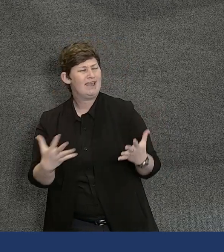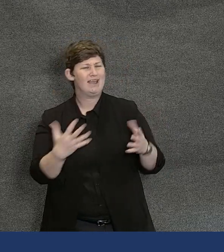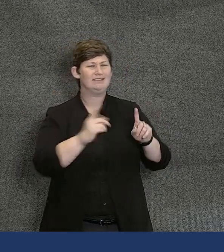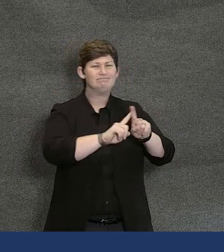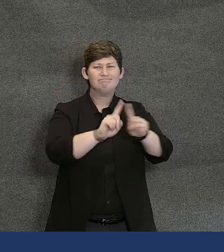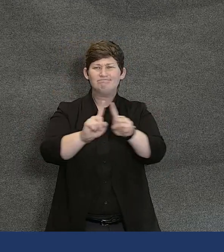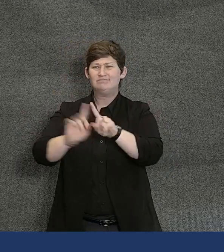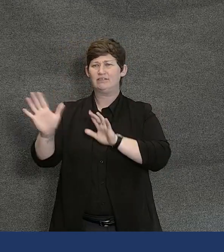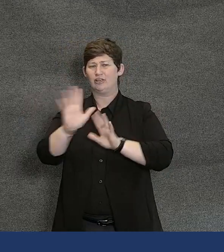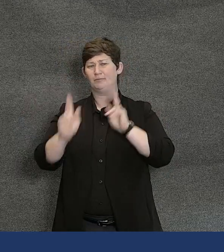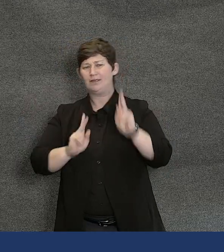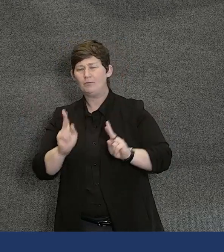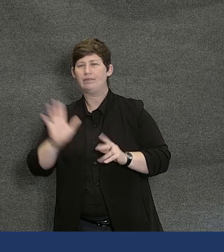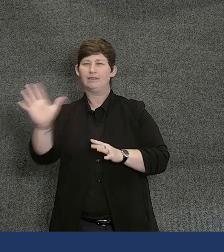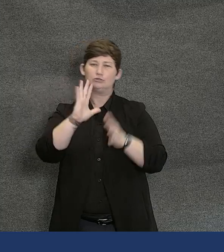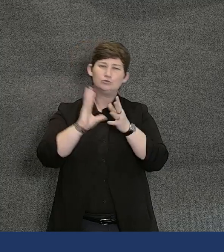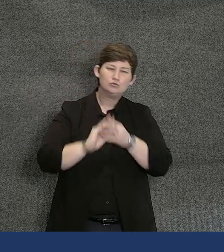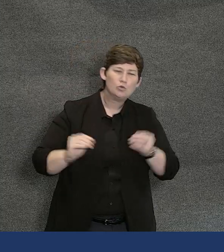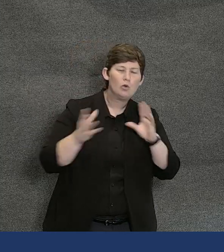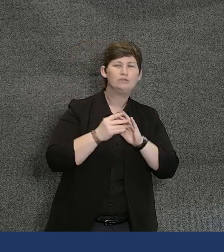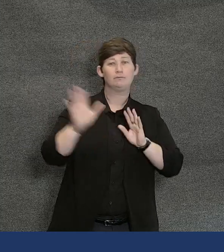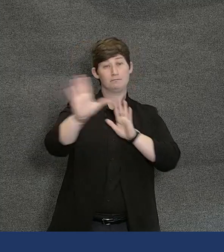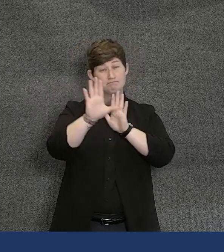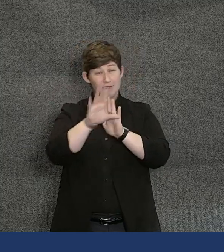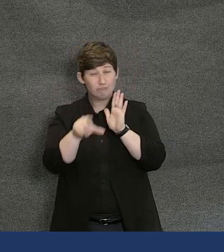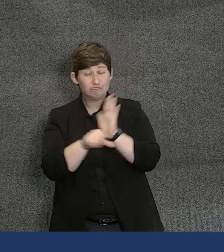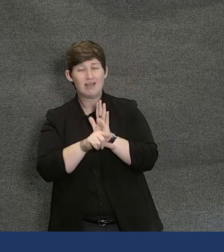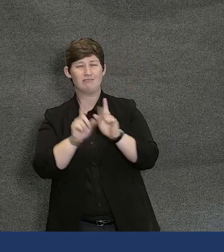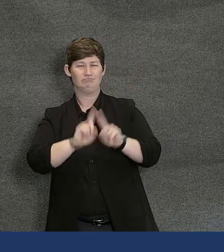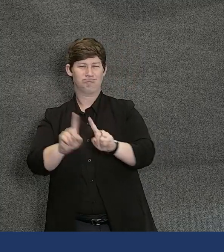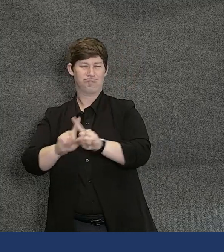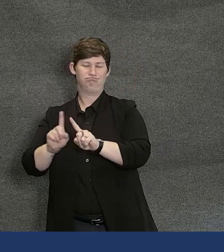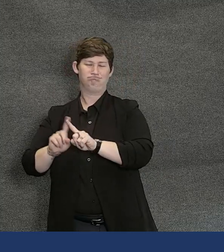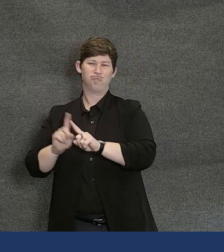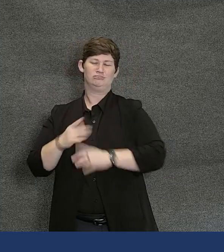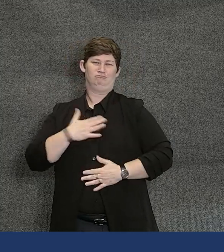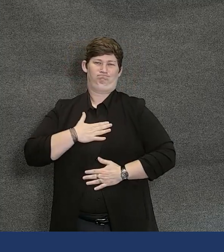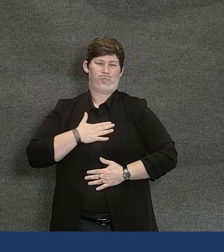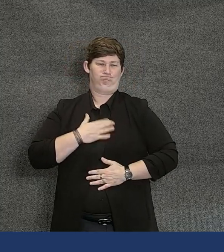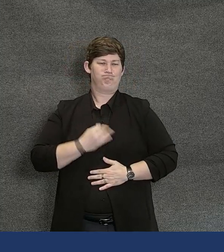of people and backgrounds, and from different parts of the state.